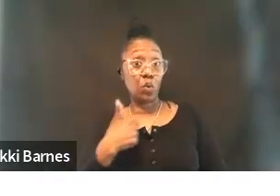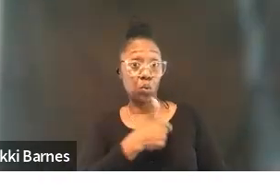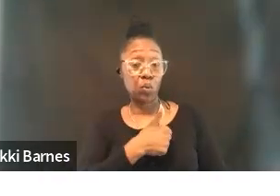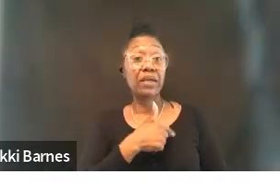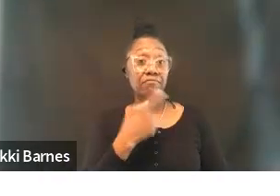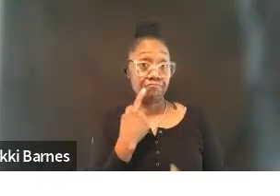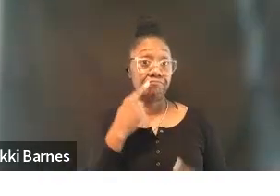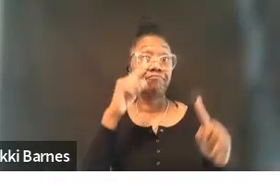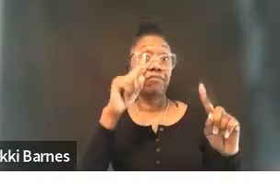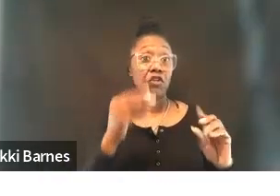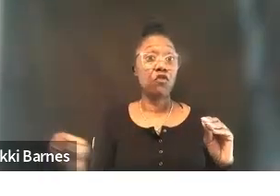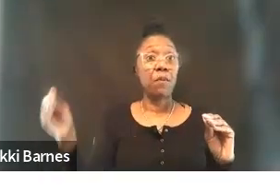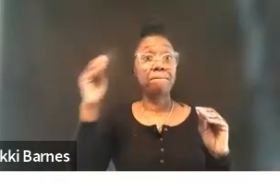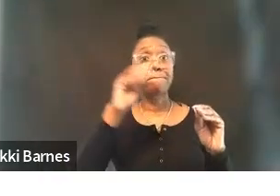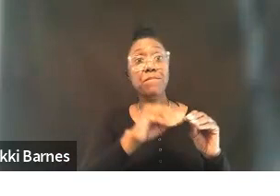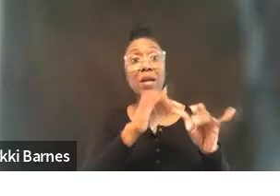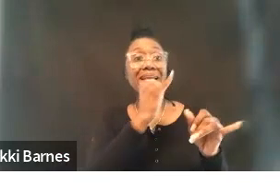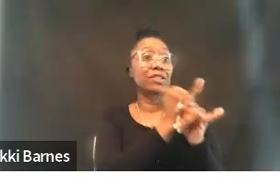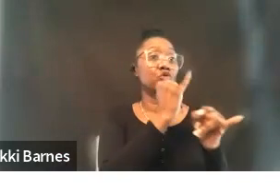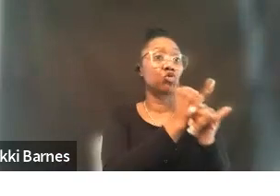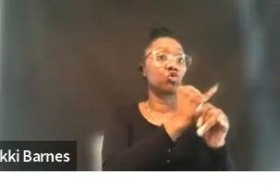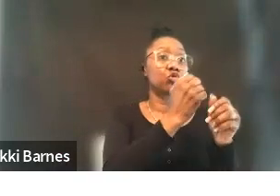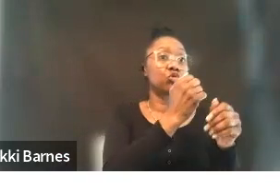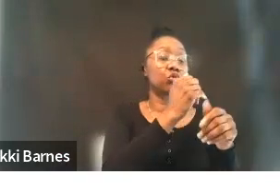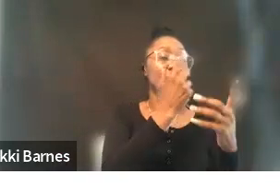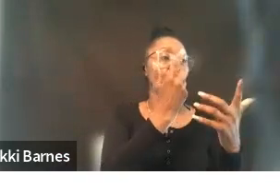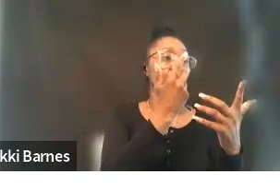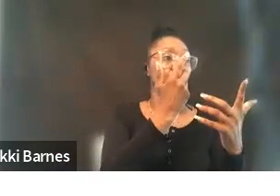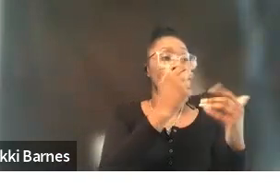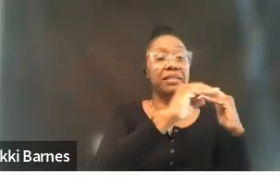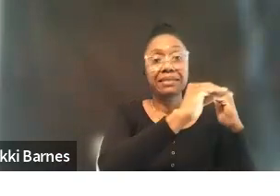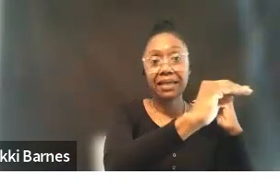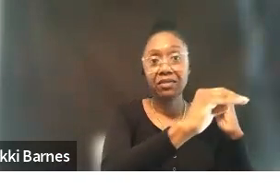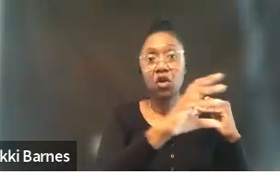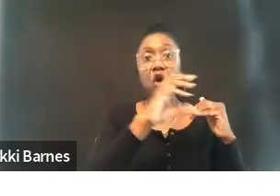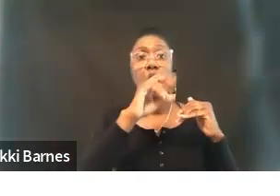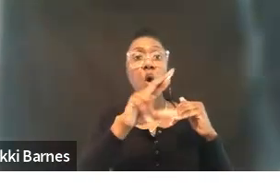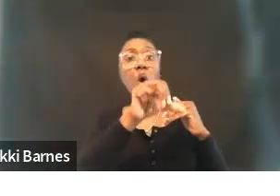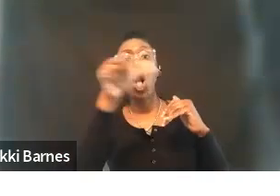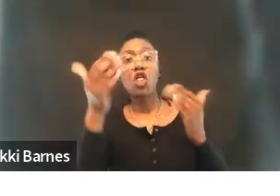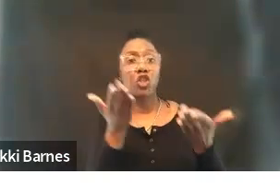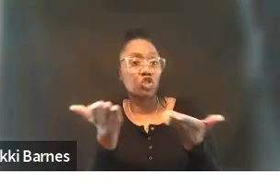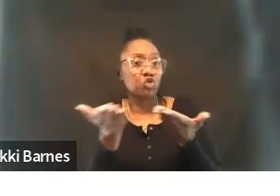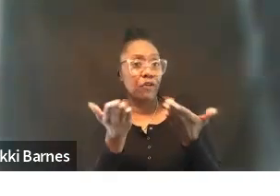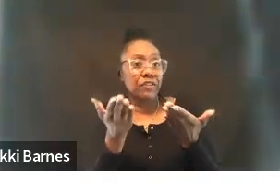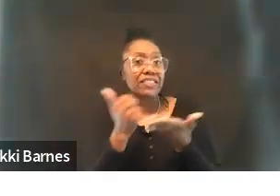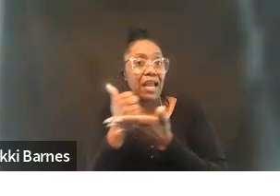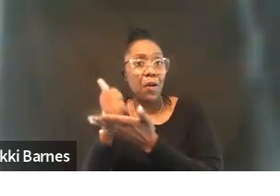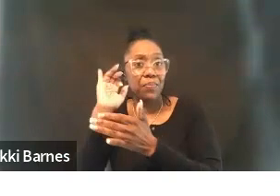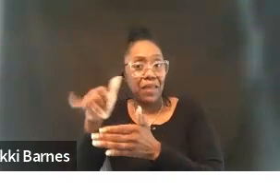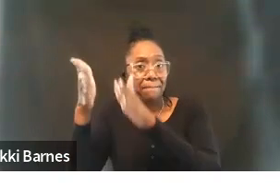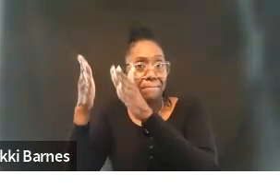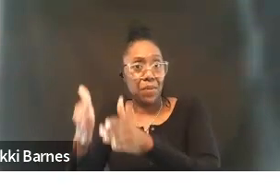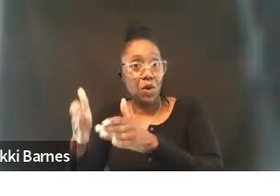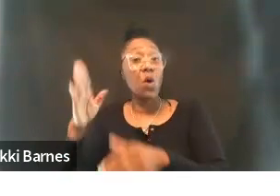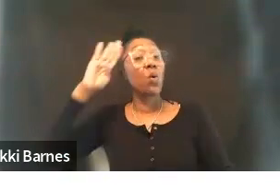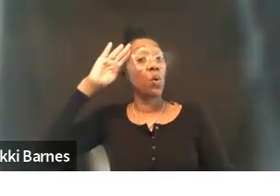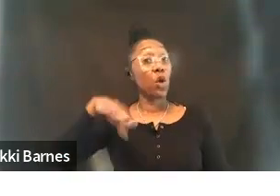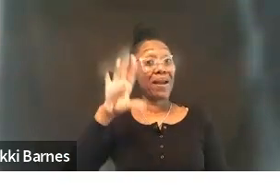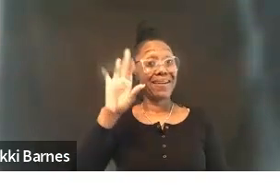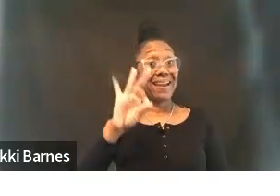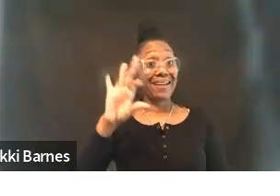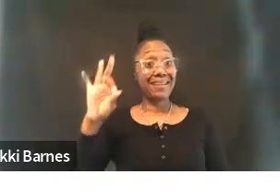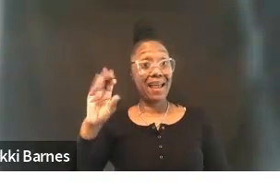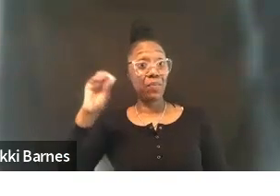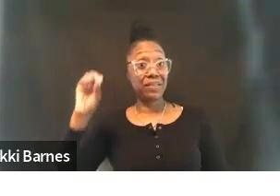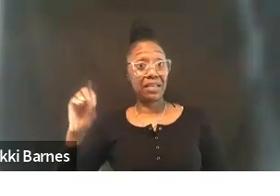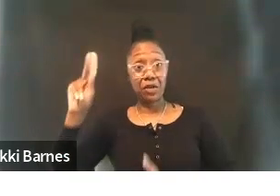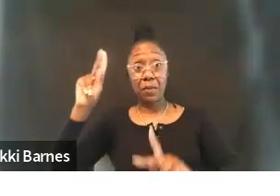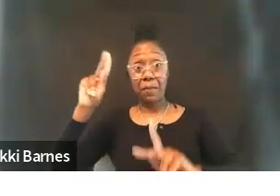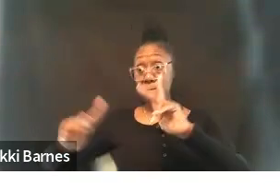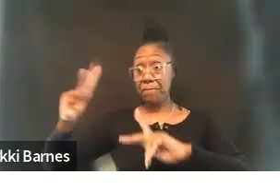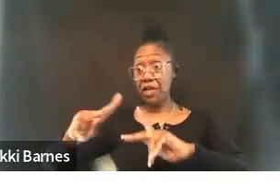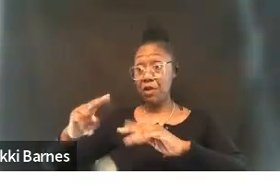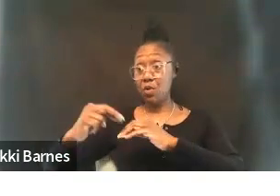And we also know that 99% of the people we get referred to this process have coo current behavioral health needs.